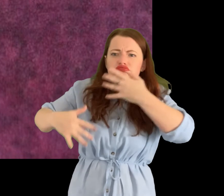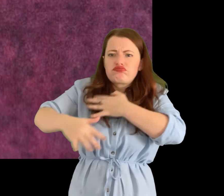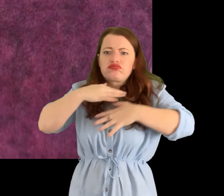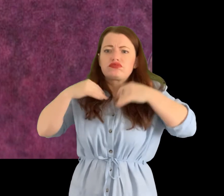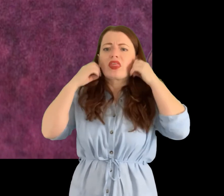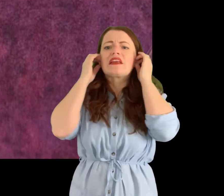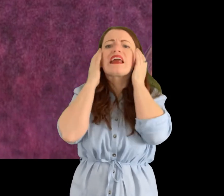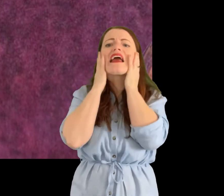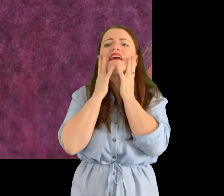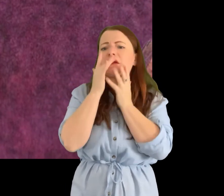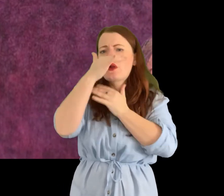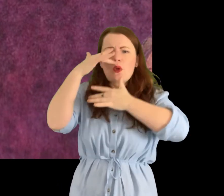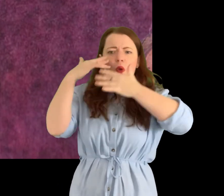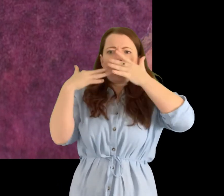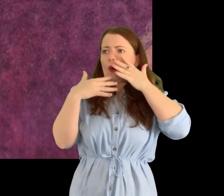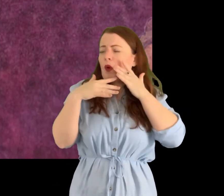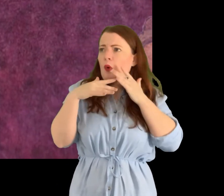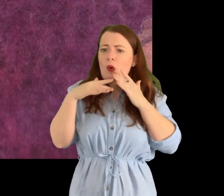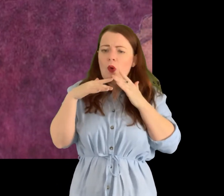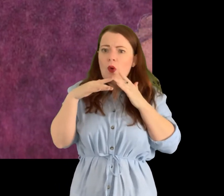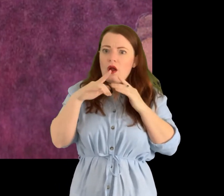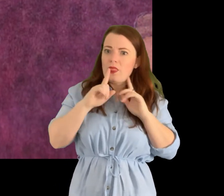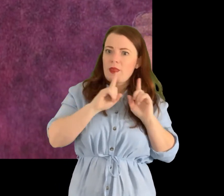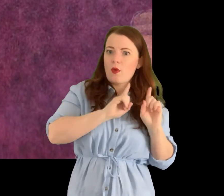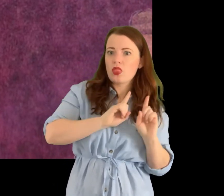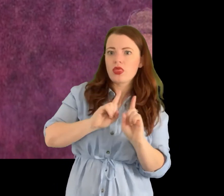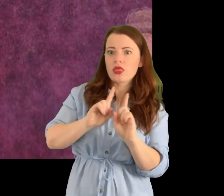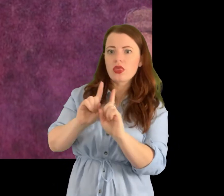Into ears and through their nostrils They turned and walked back to the woman